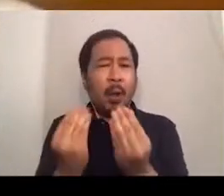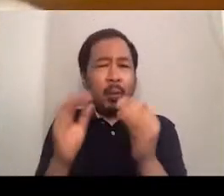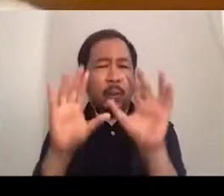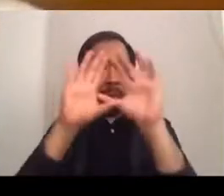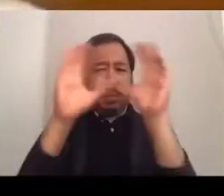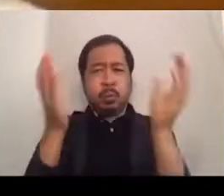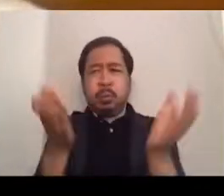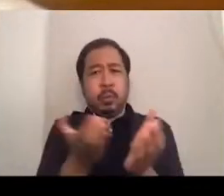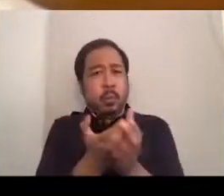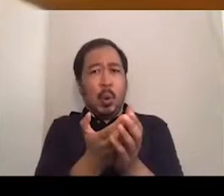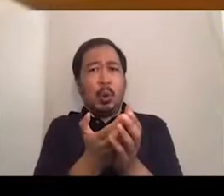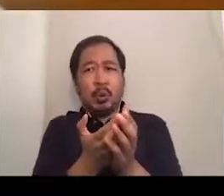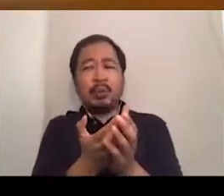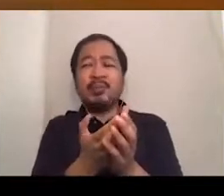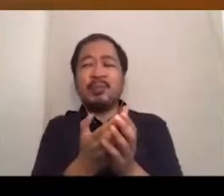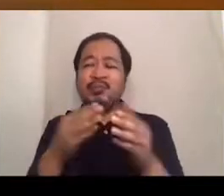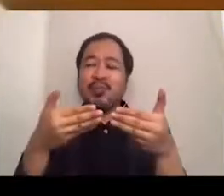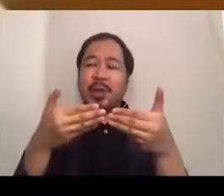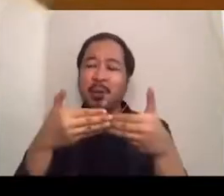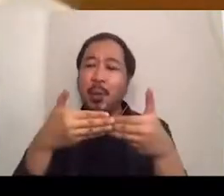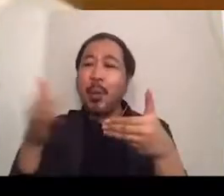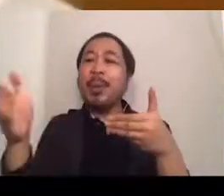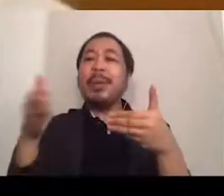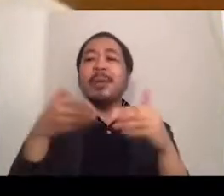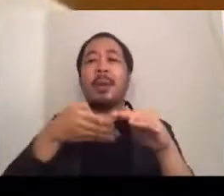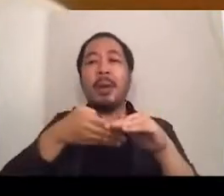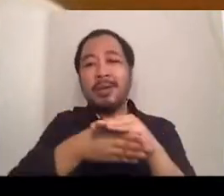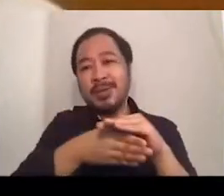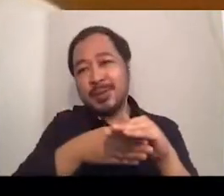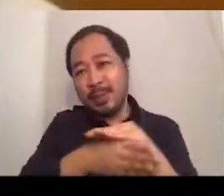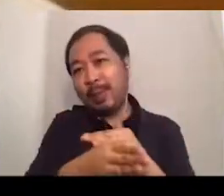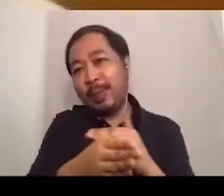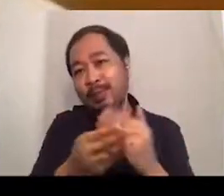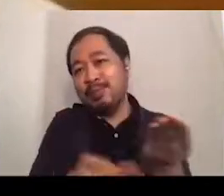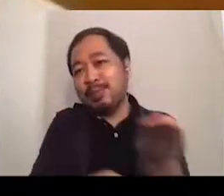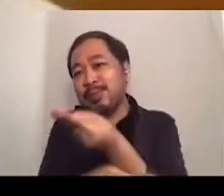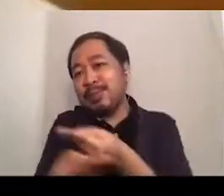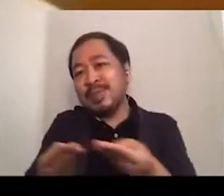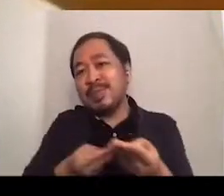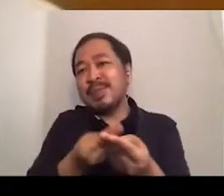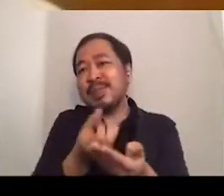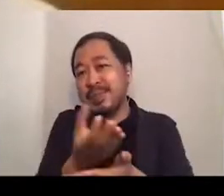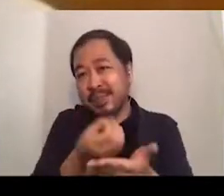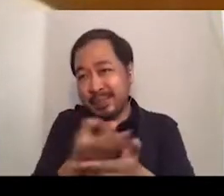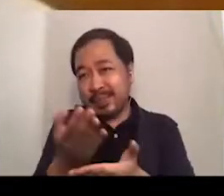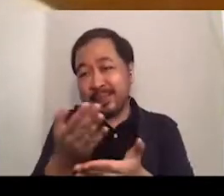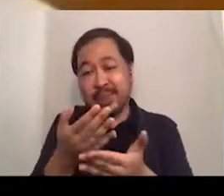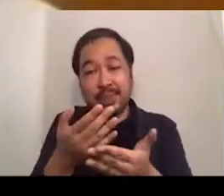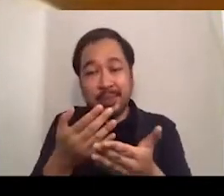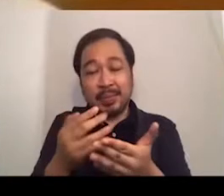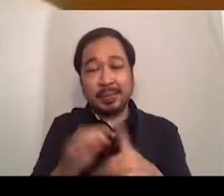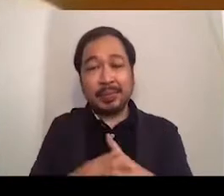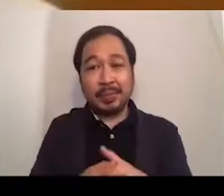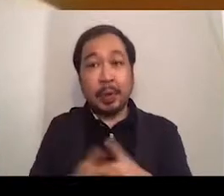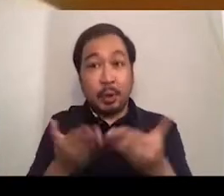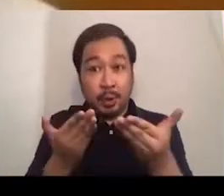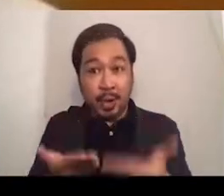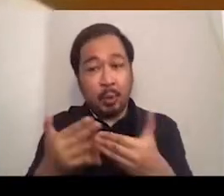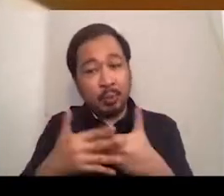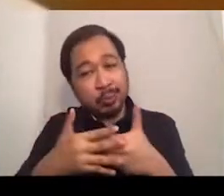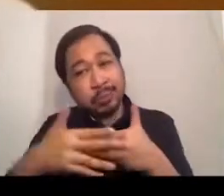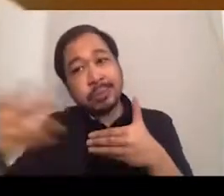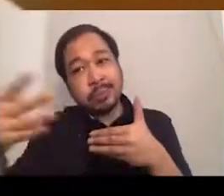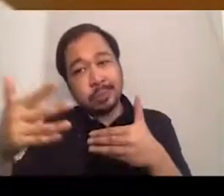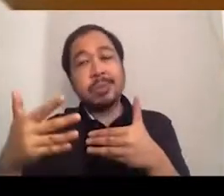So, the partnership between persons with disabilities, governments,